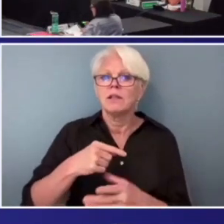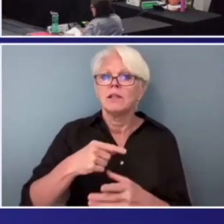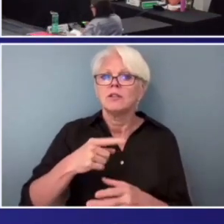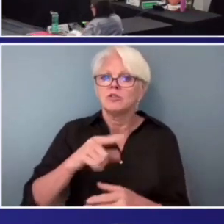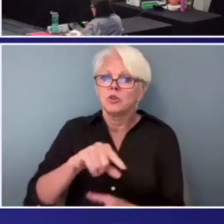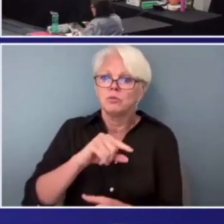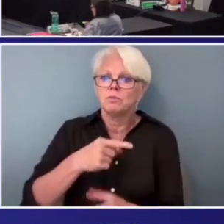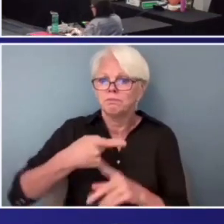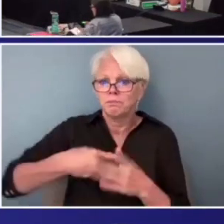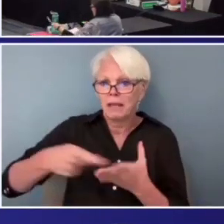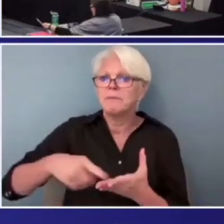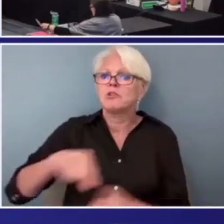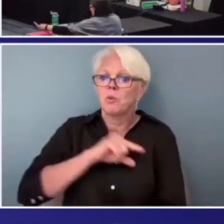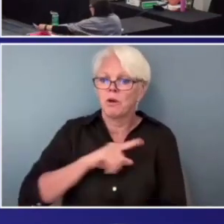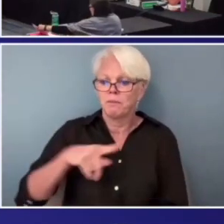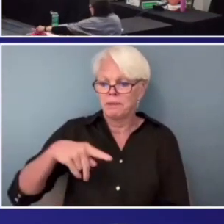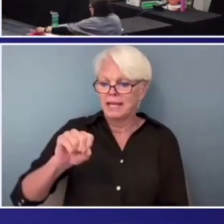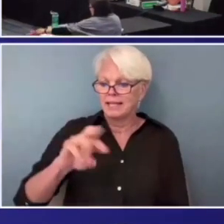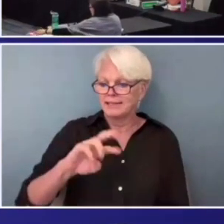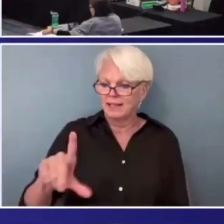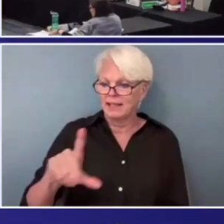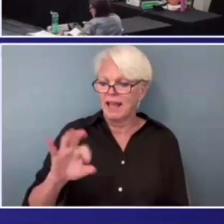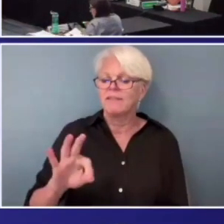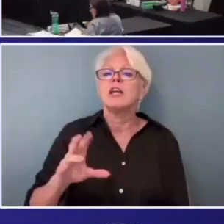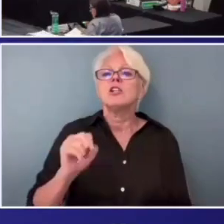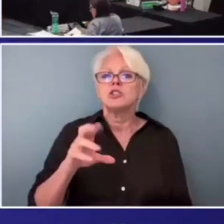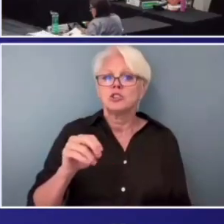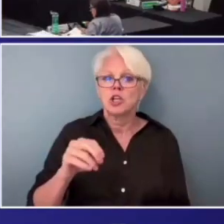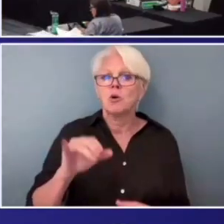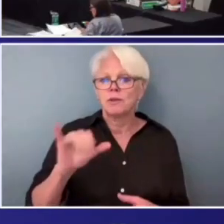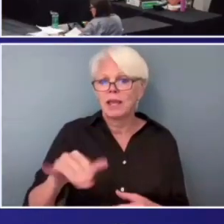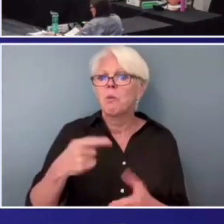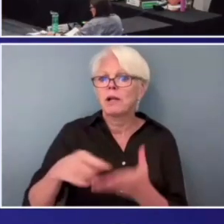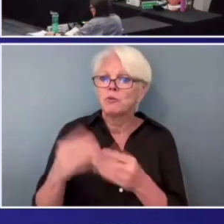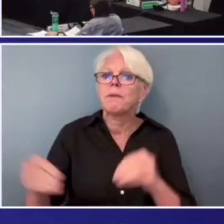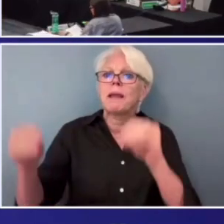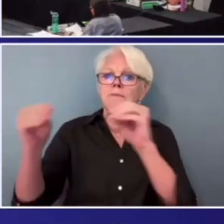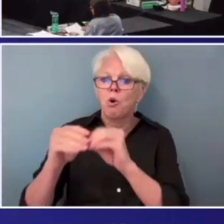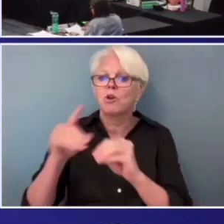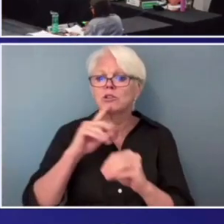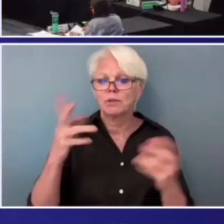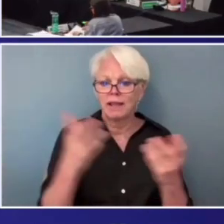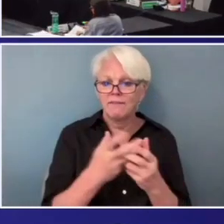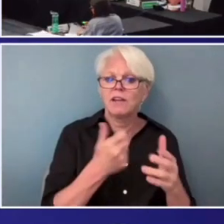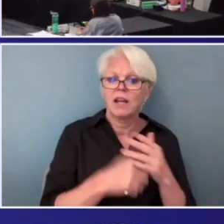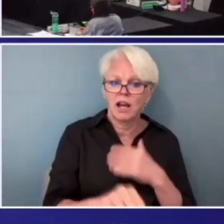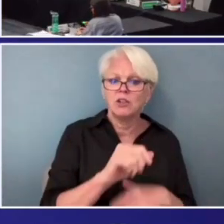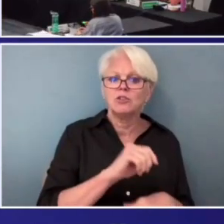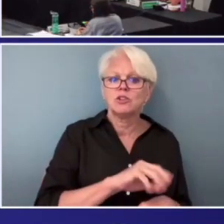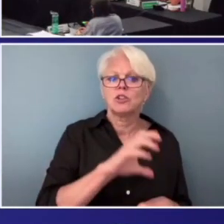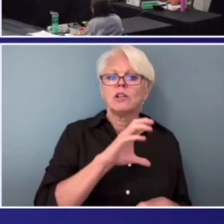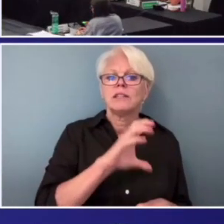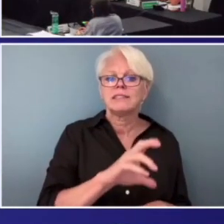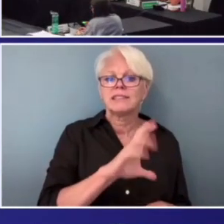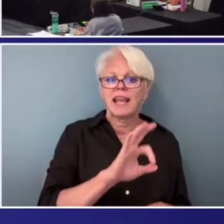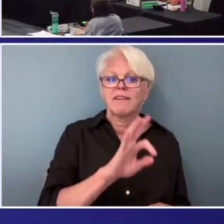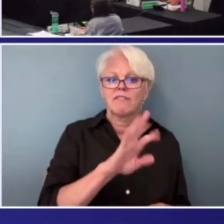they fall under the 34 CFR 685.219 Romanette three, where their payment is not